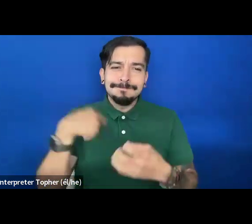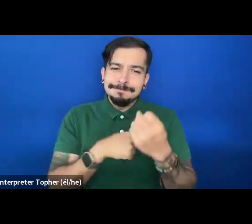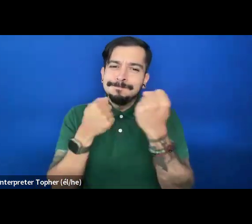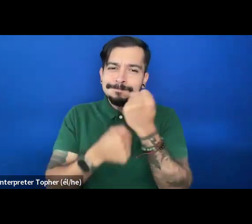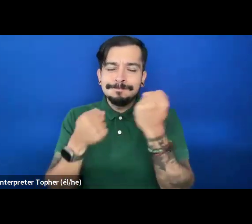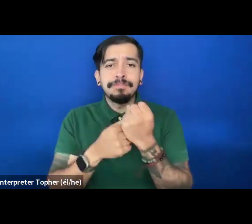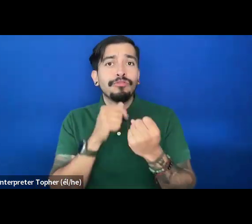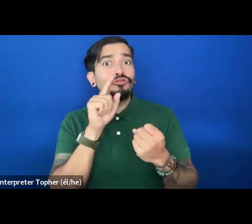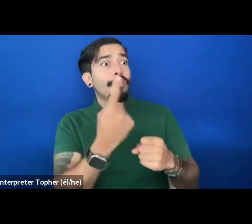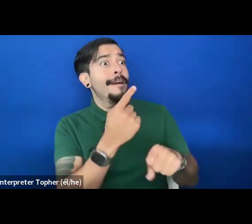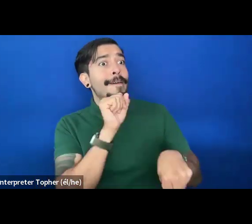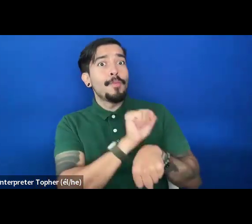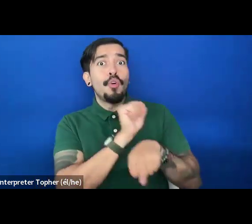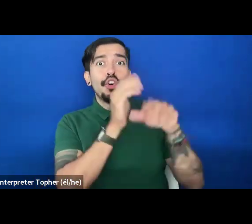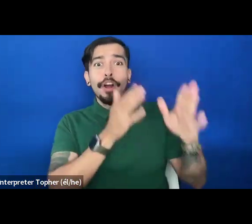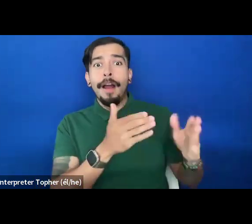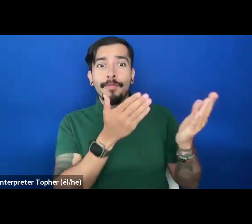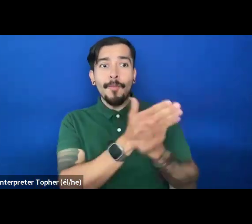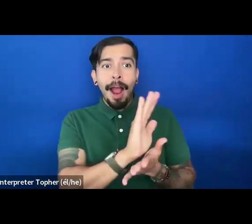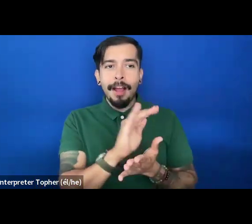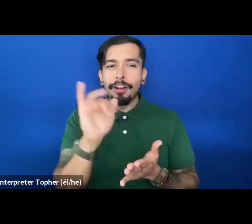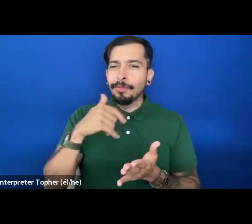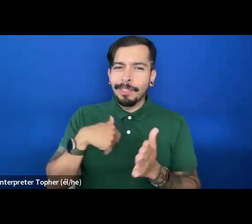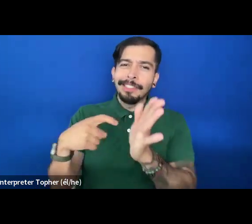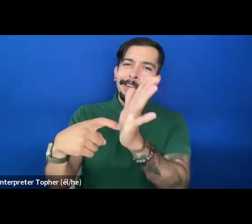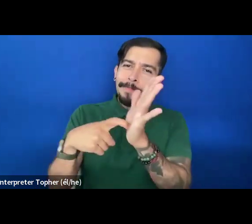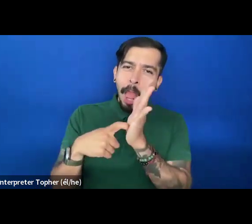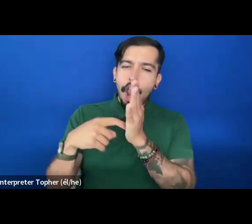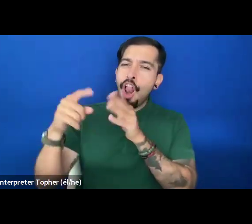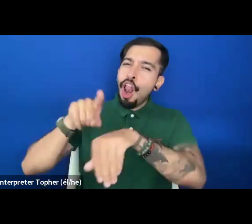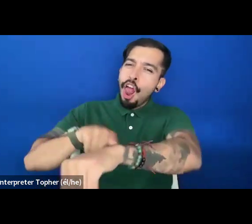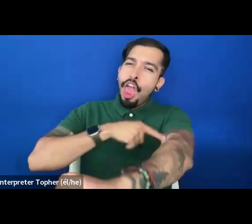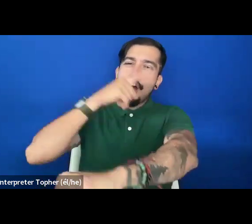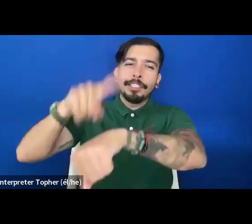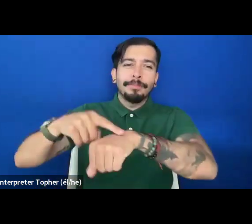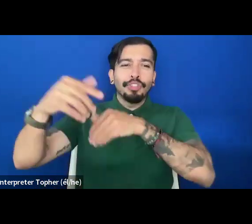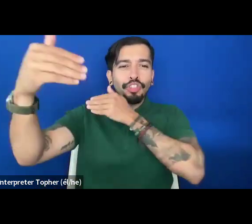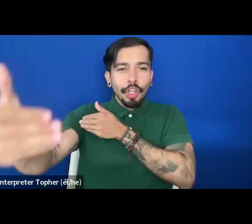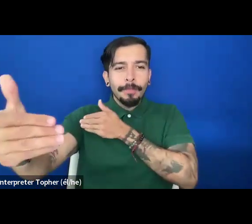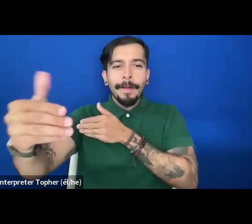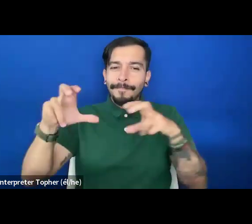people with disabilities, seniors. And our work is about ensuring